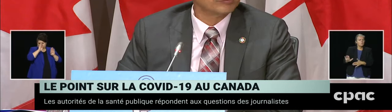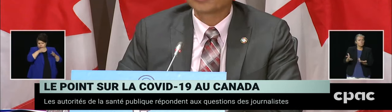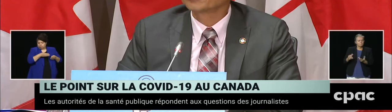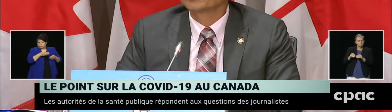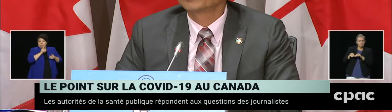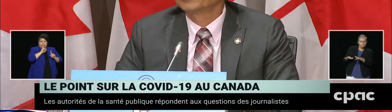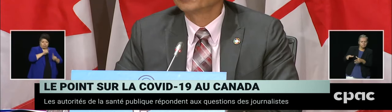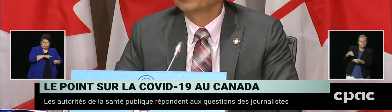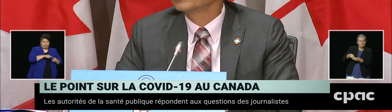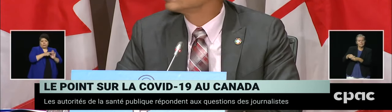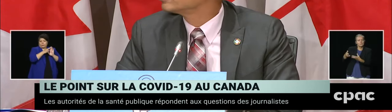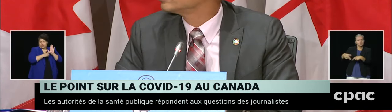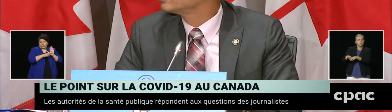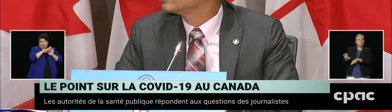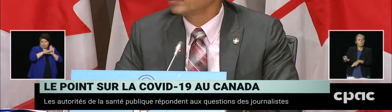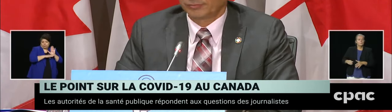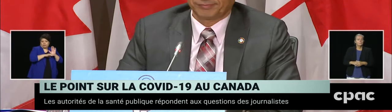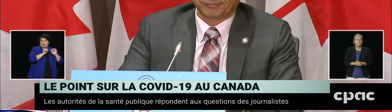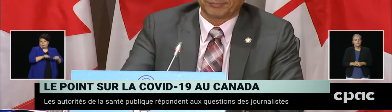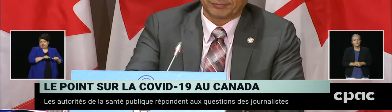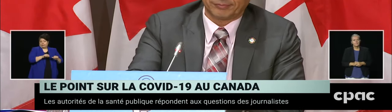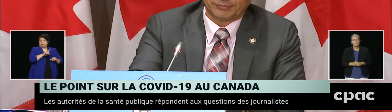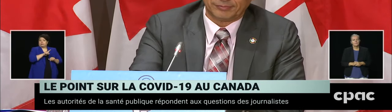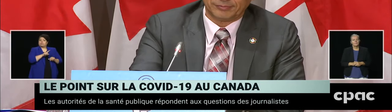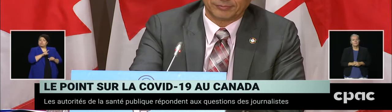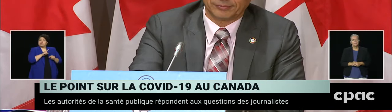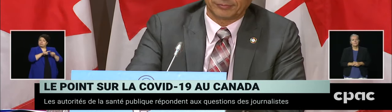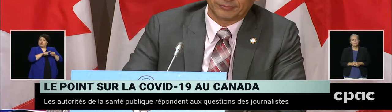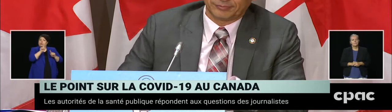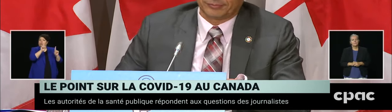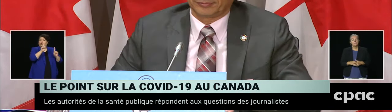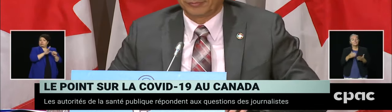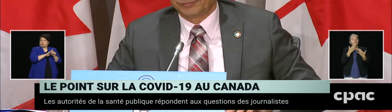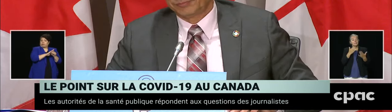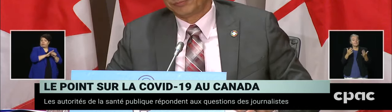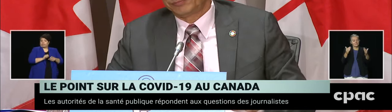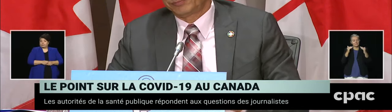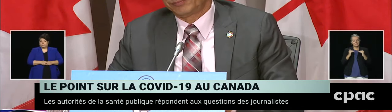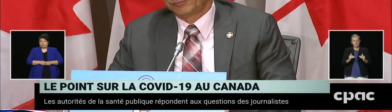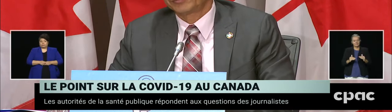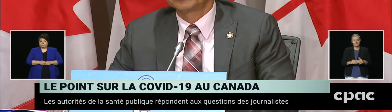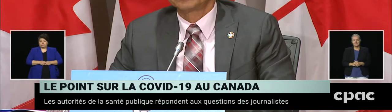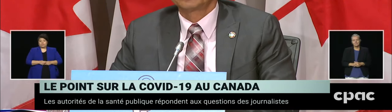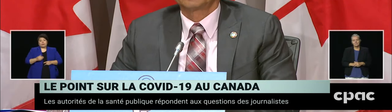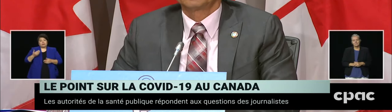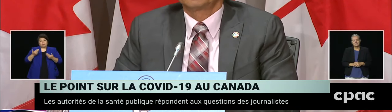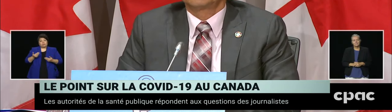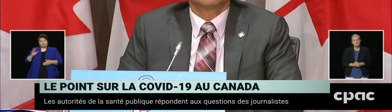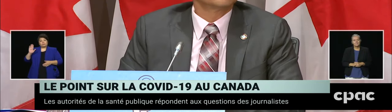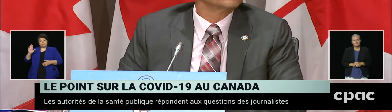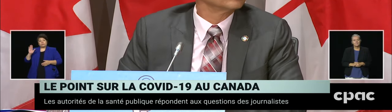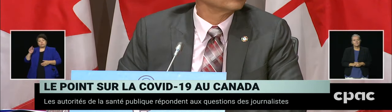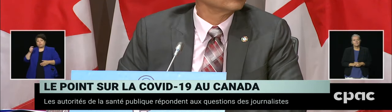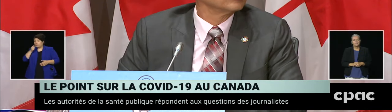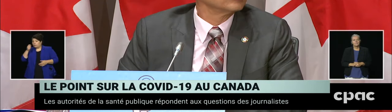TARGET THEIR MEASURES BASED ON THE CONTEXT AND THE EPIDEMIOLOGY. THANK YOU.